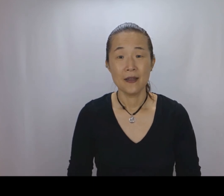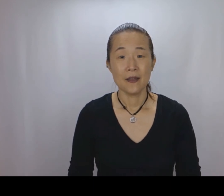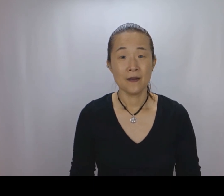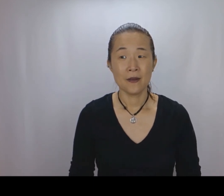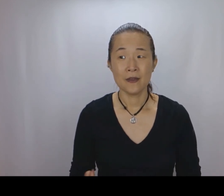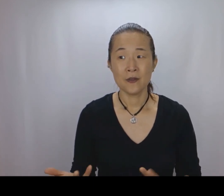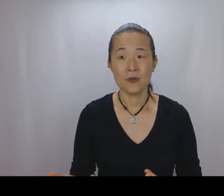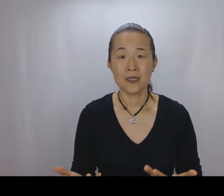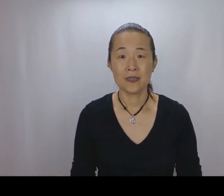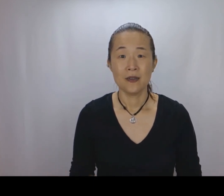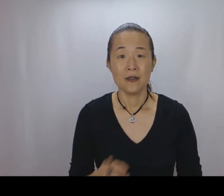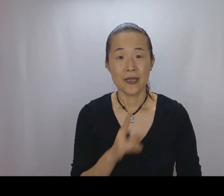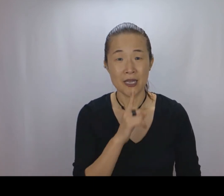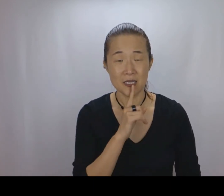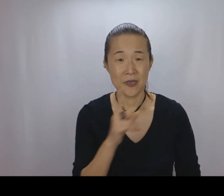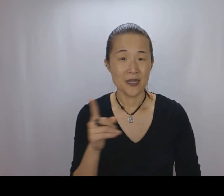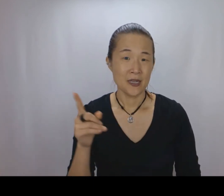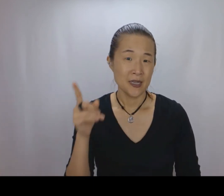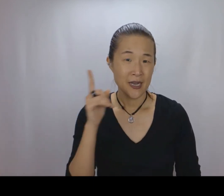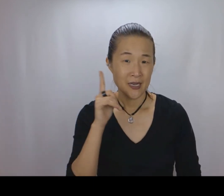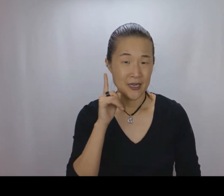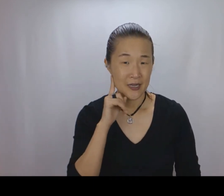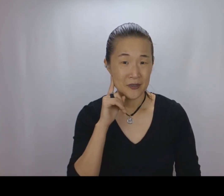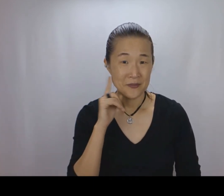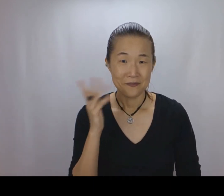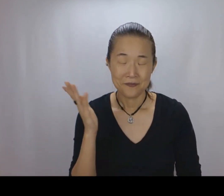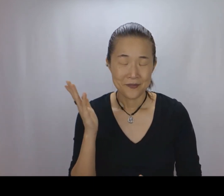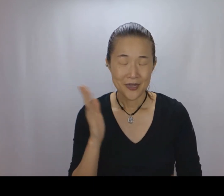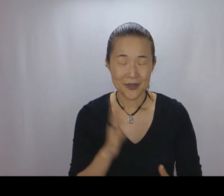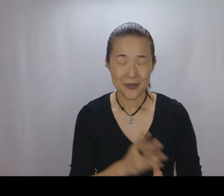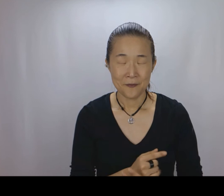it was they can't speak, and they can't hear.